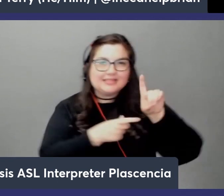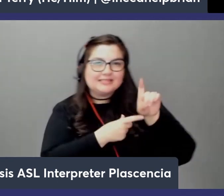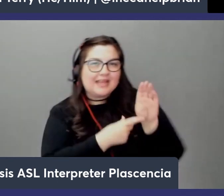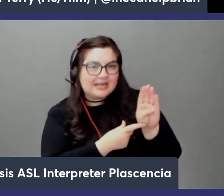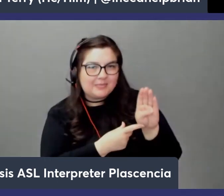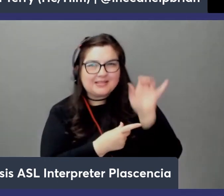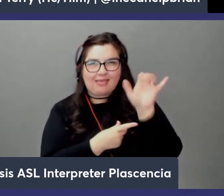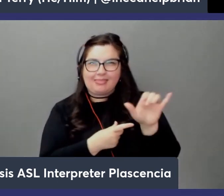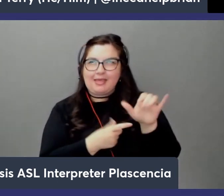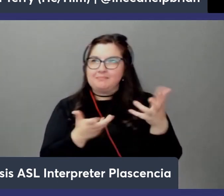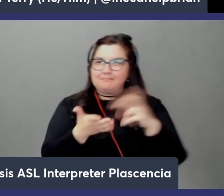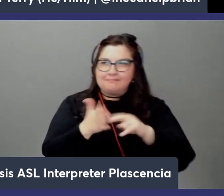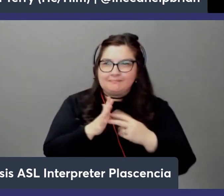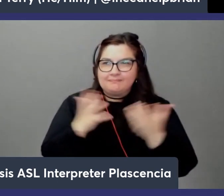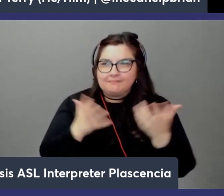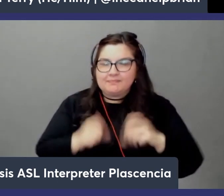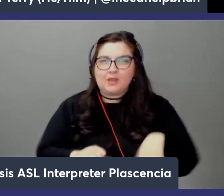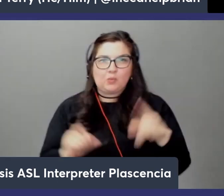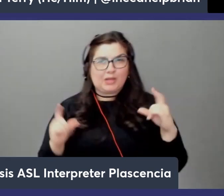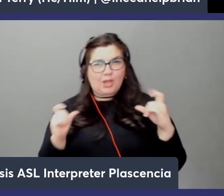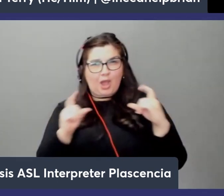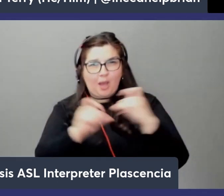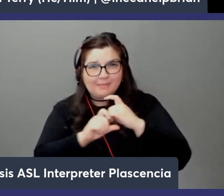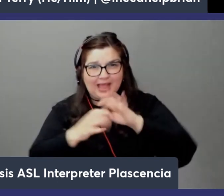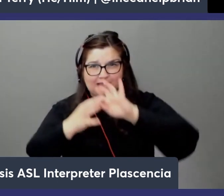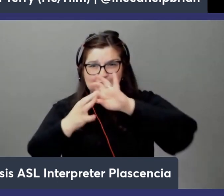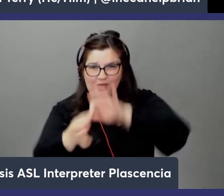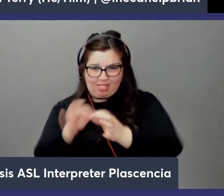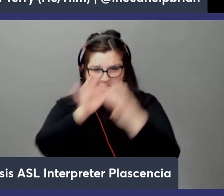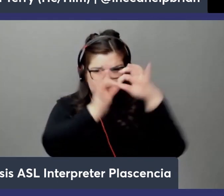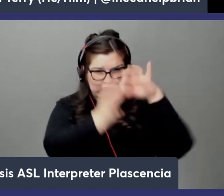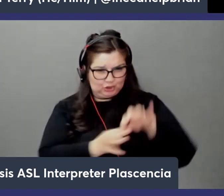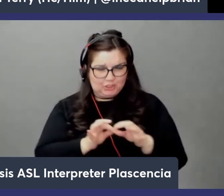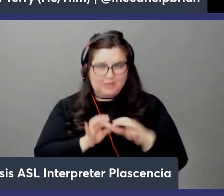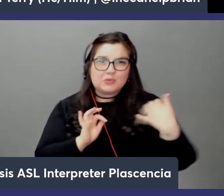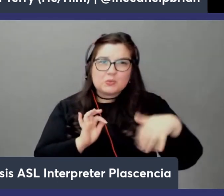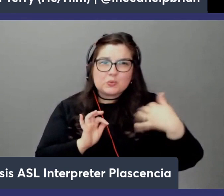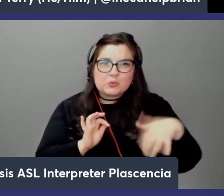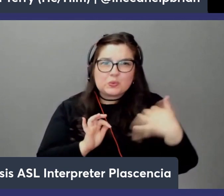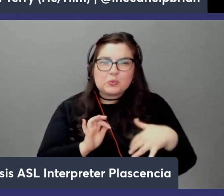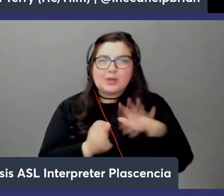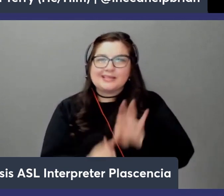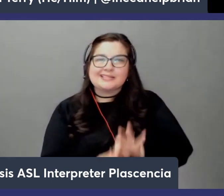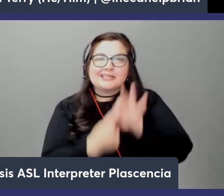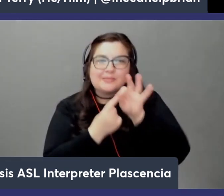that deal with complex relationships, and specifically things that make graph databases good,